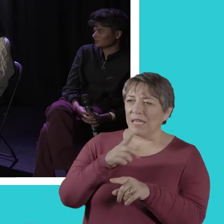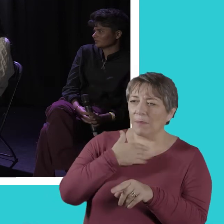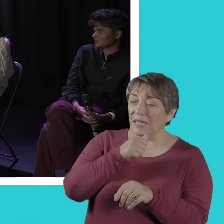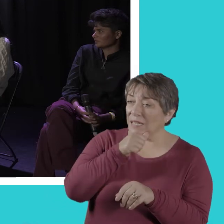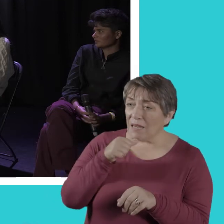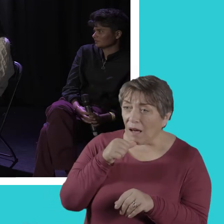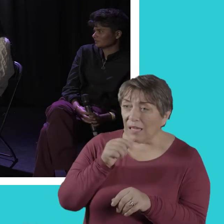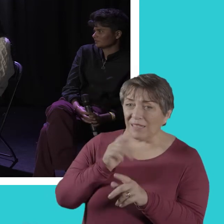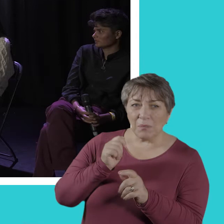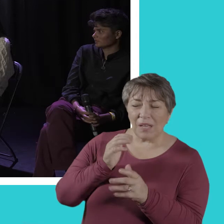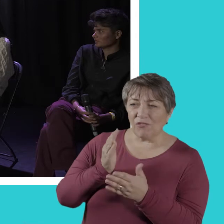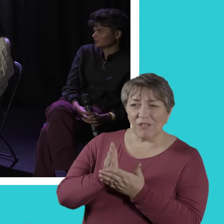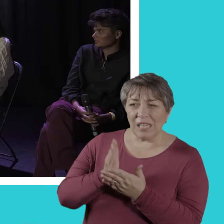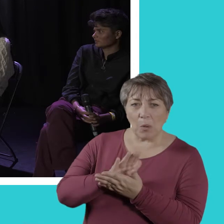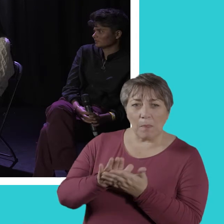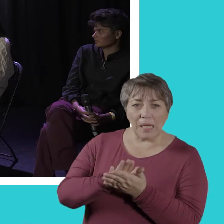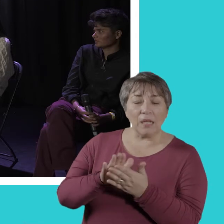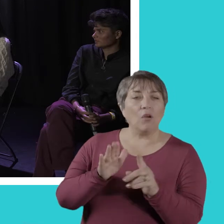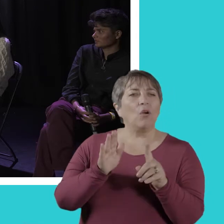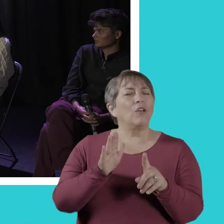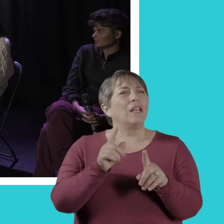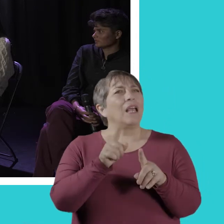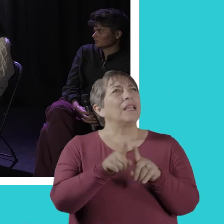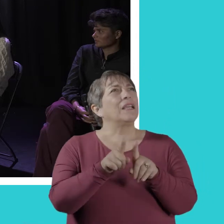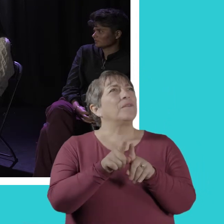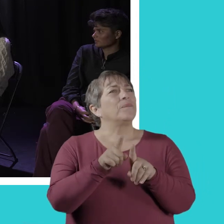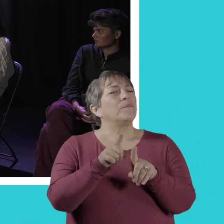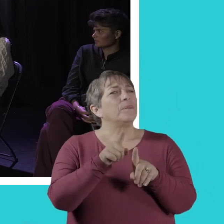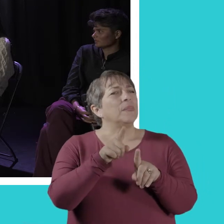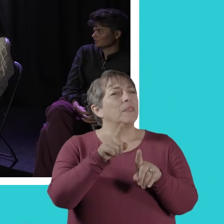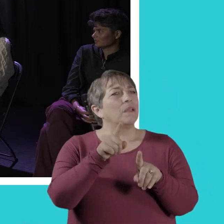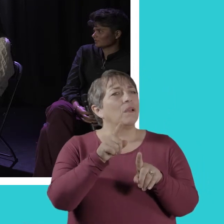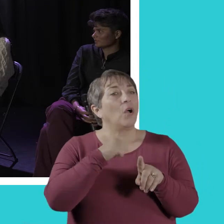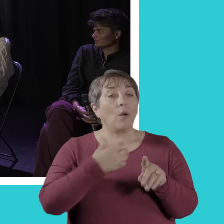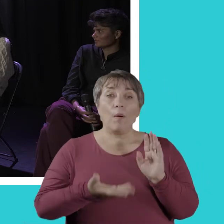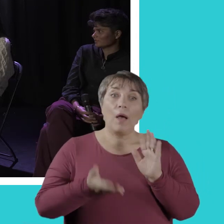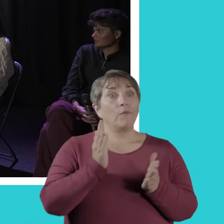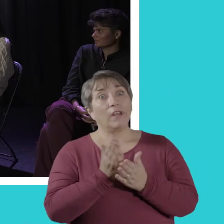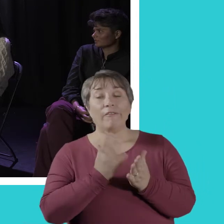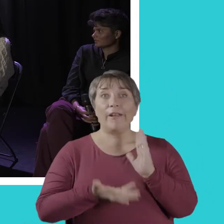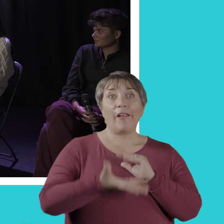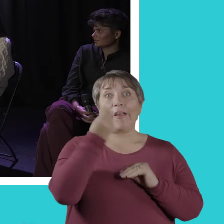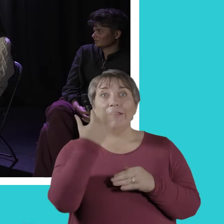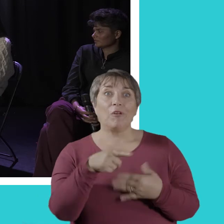and you are an expert by experience I shouldn't be seeing you like oh I'm actually learning from young people and stuff it's like I should be learning from